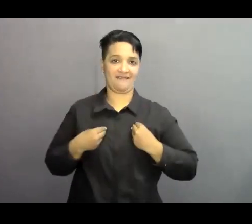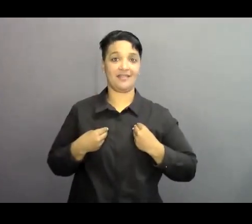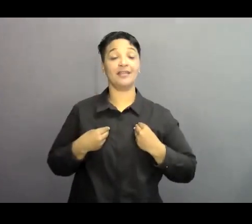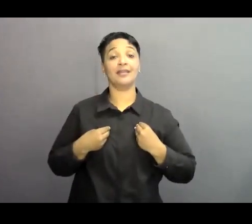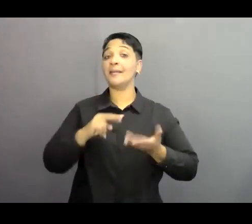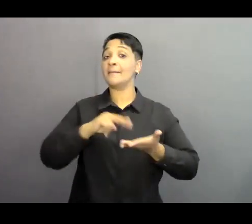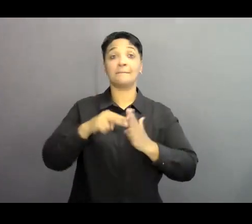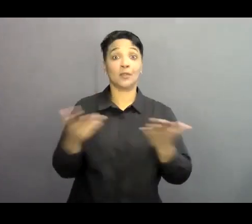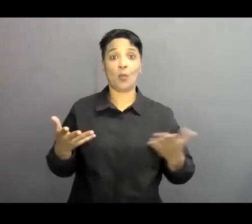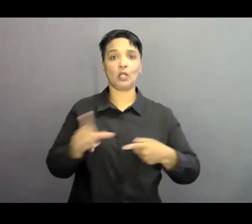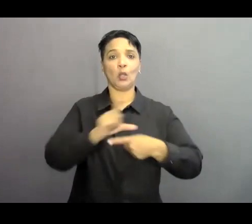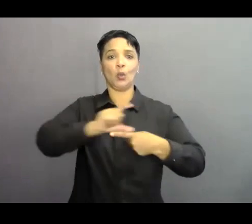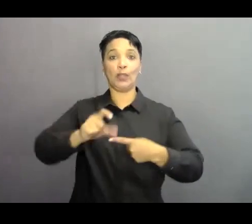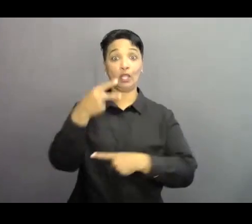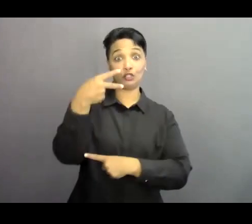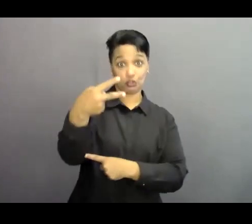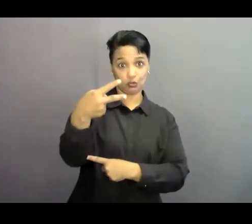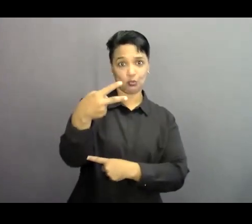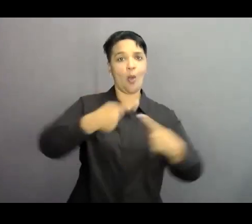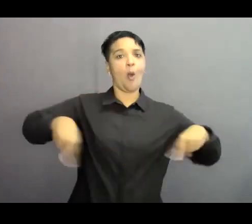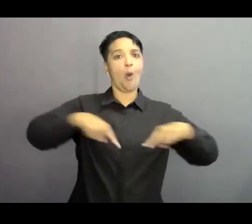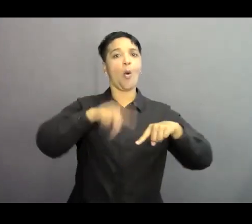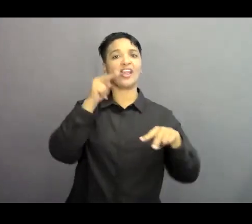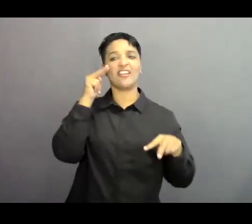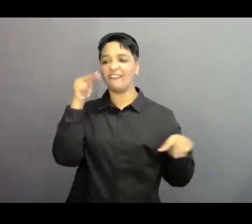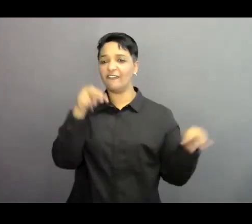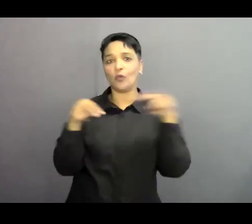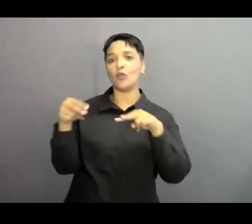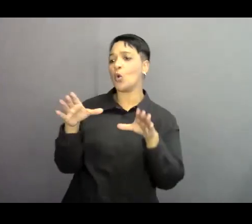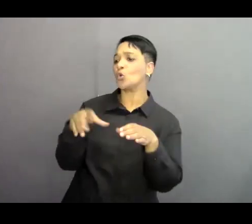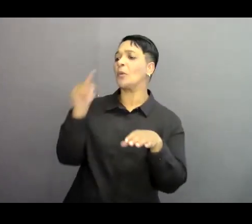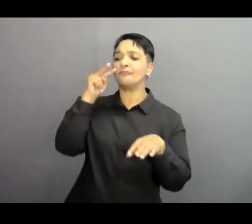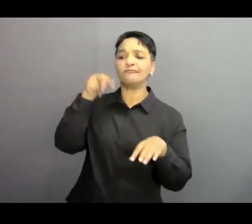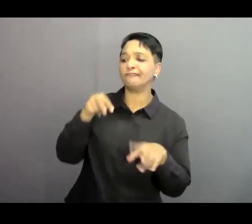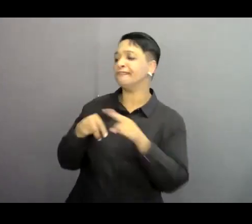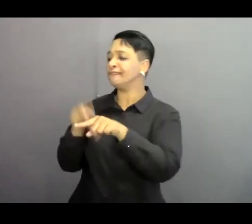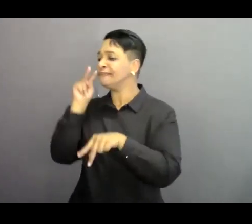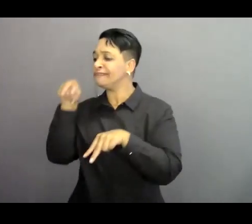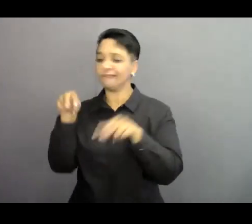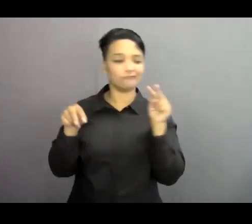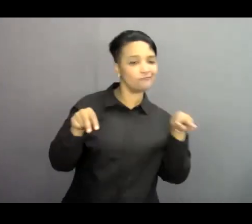everyone is going to be able to view each other's work, and you will have access to the Google Docs